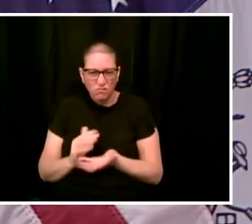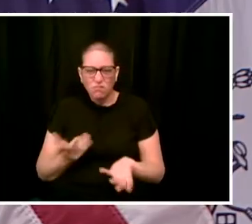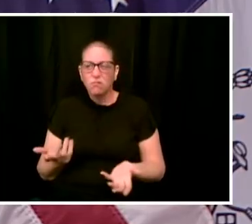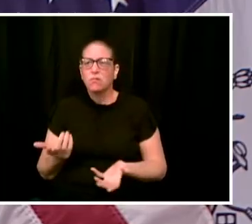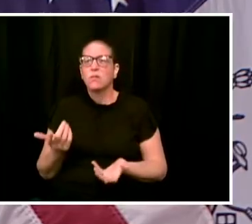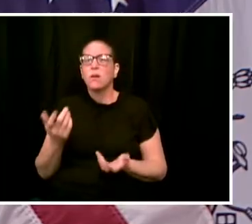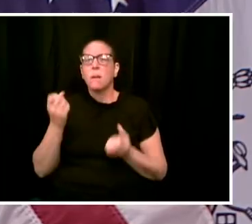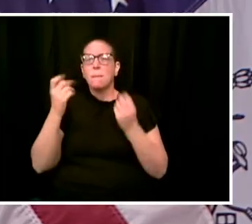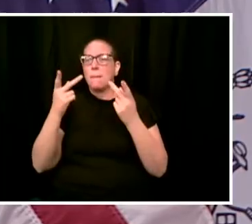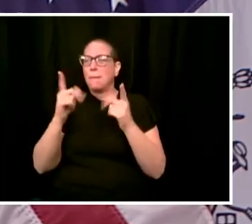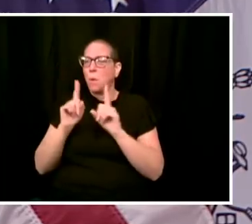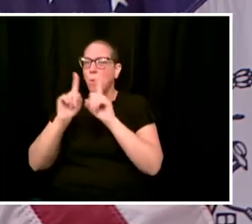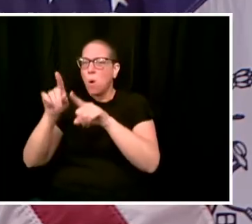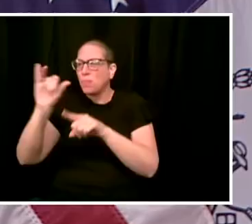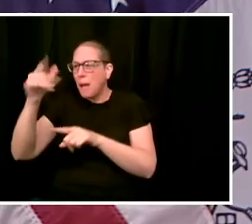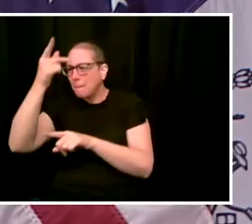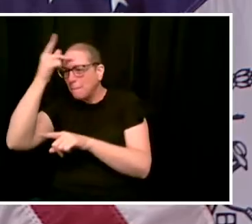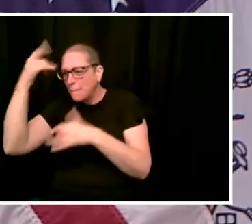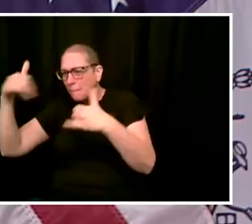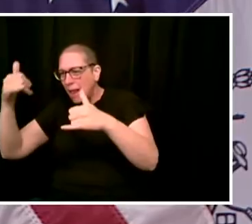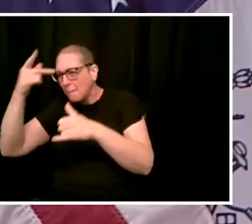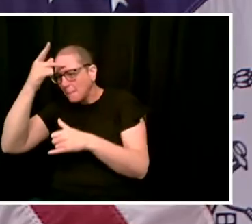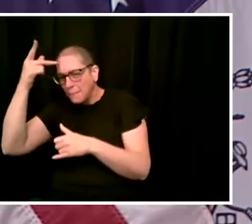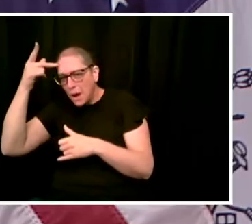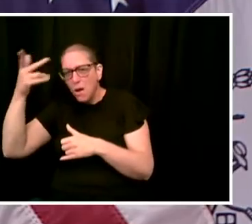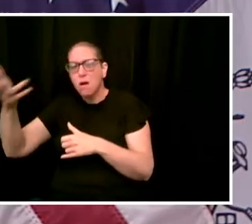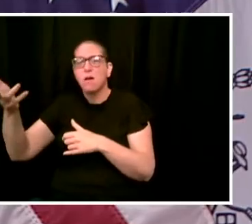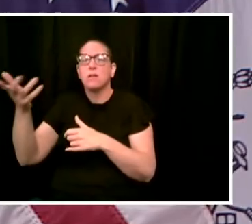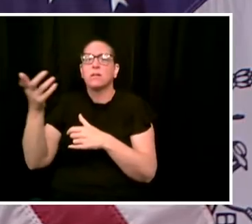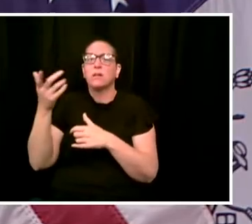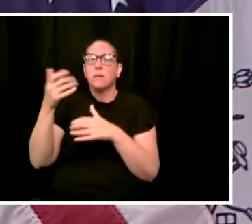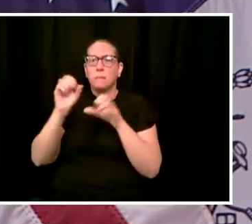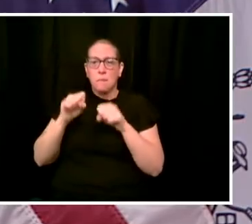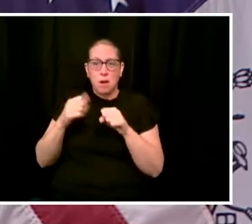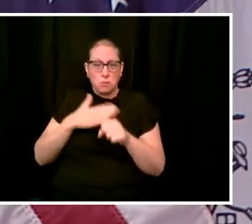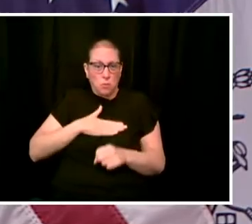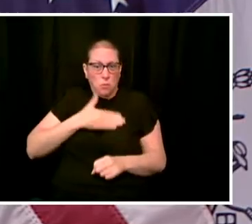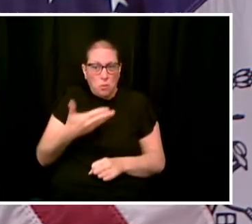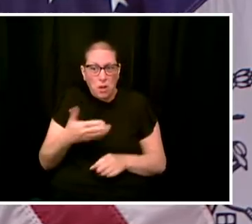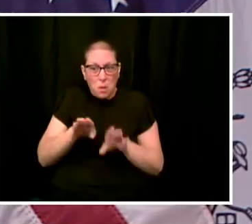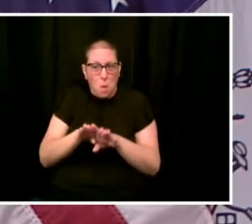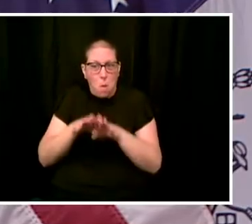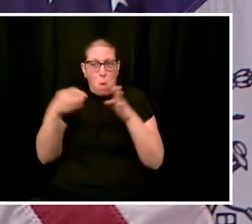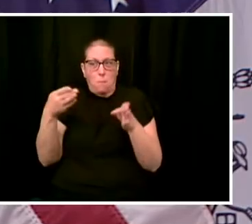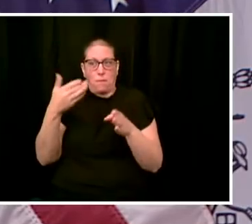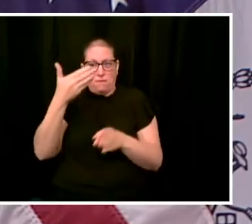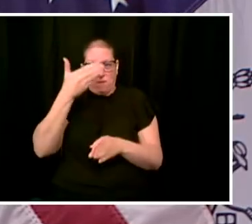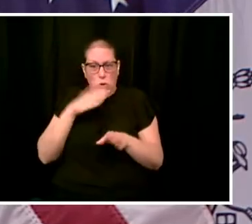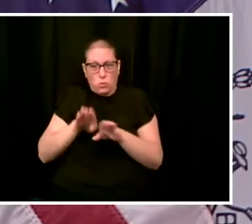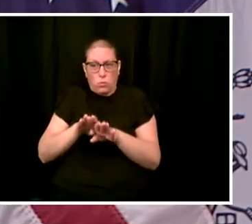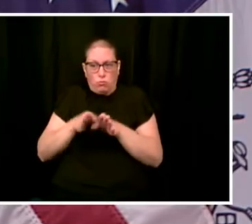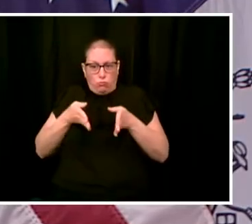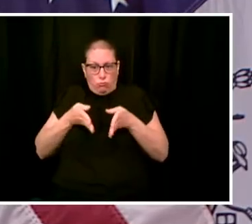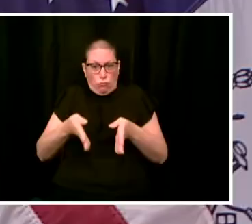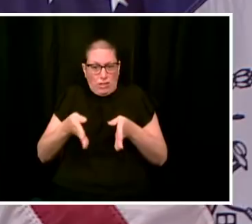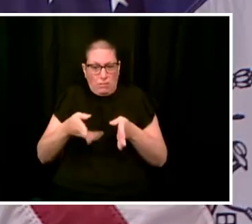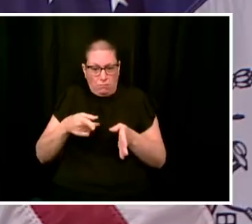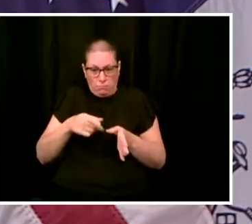FTR AA TO THE FRT ONSTREET. WOULD YOU BE WILLING TO ARE